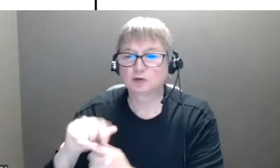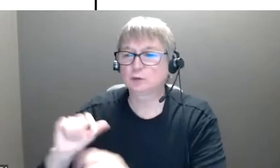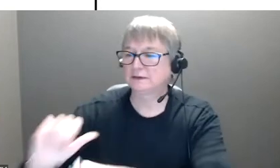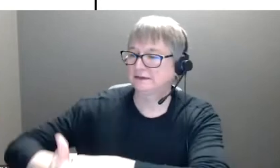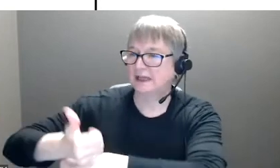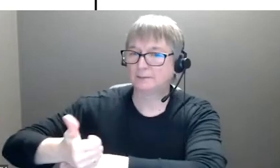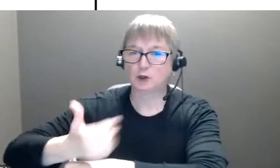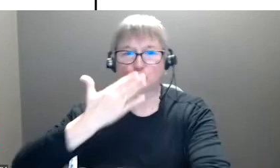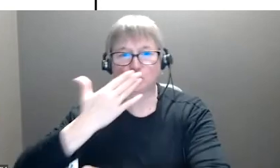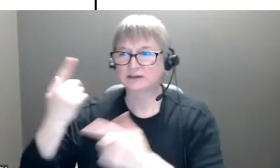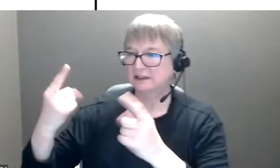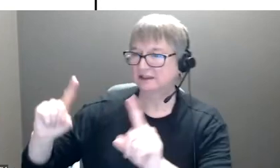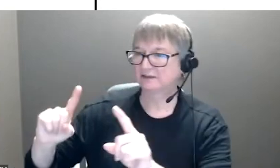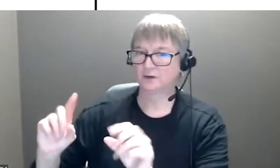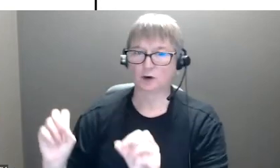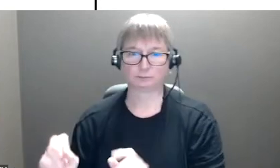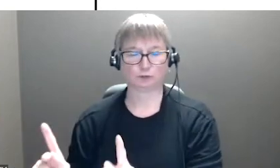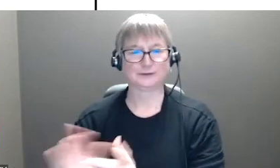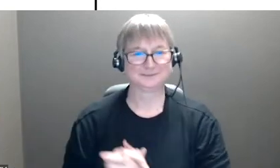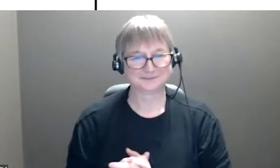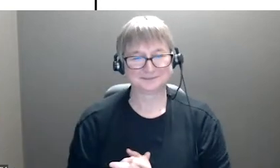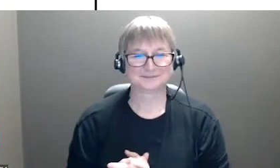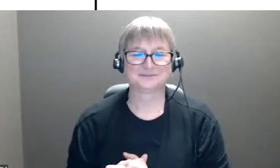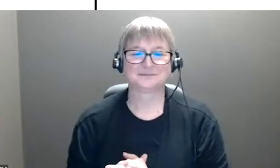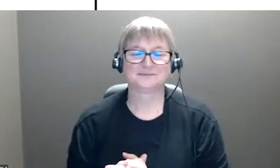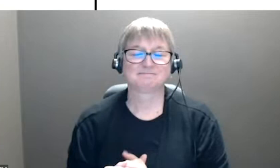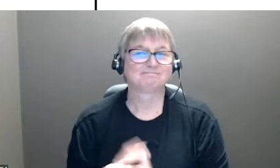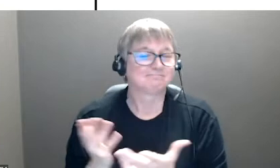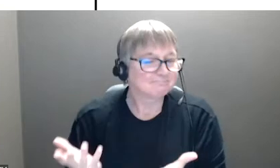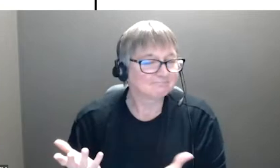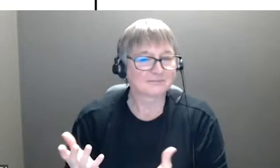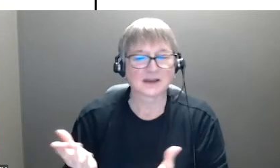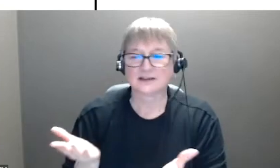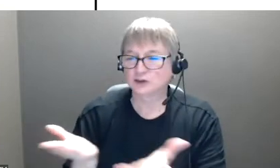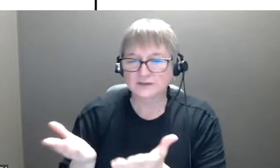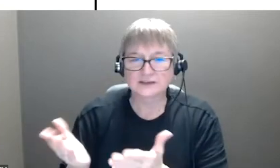The types of activities and services under working with participants can include basic